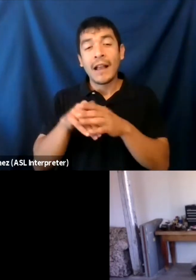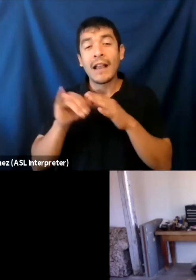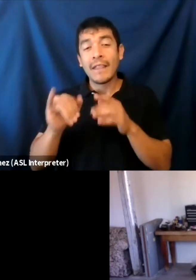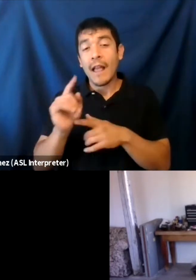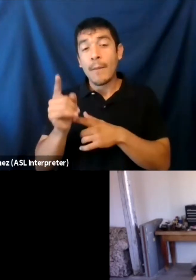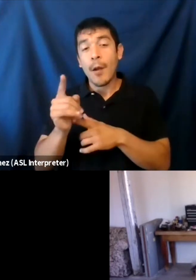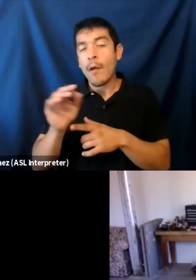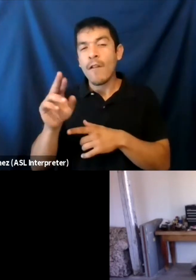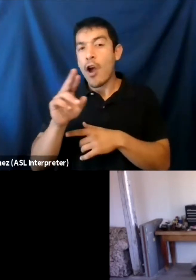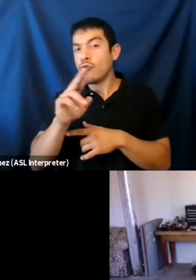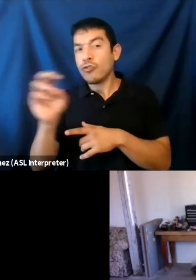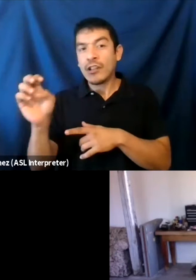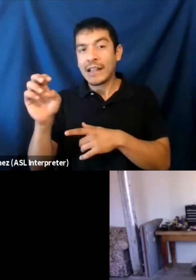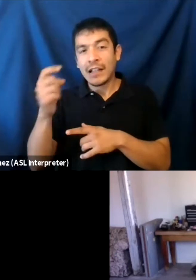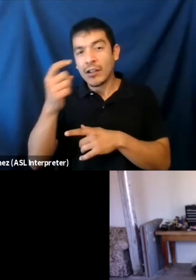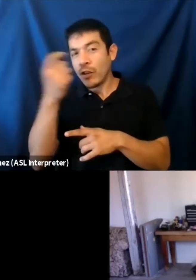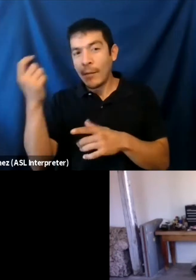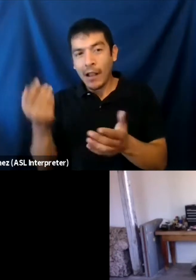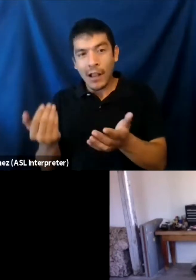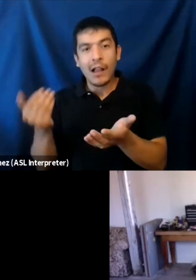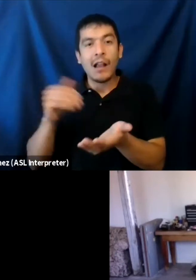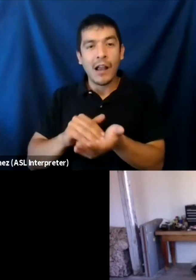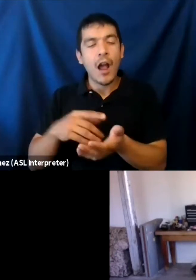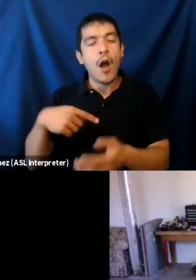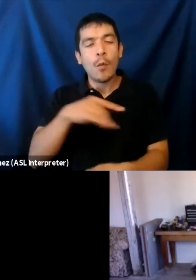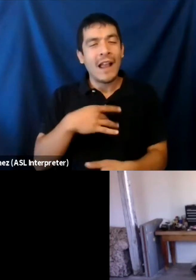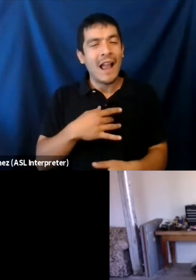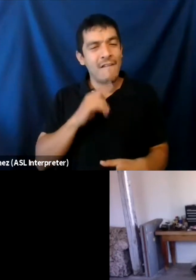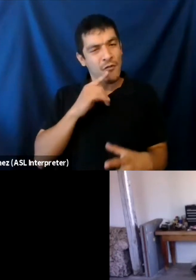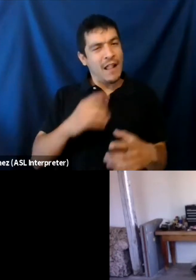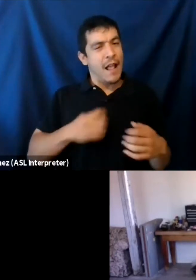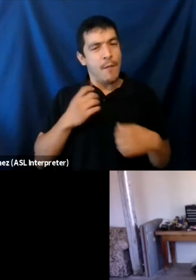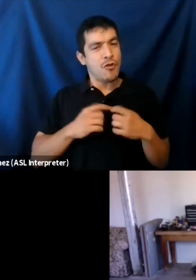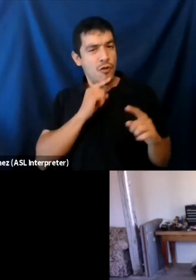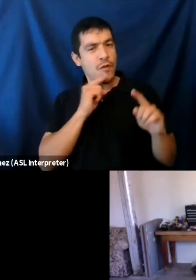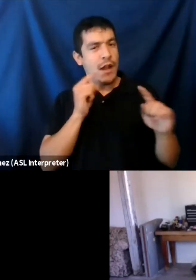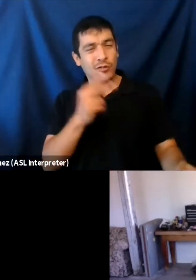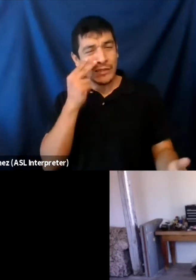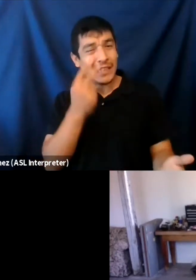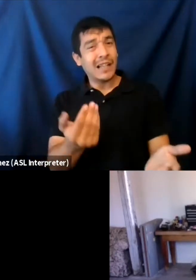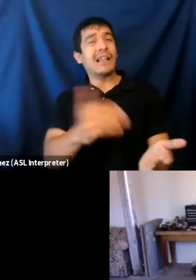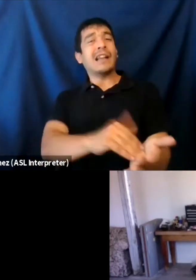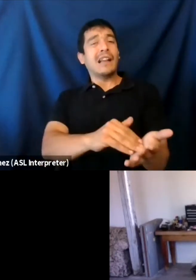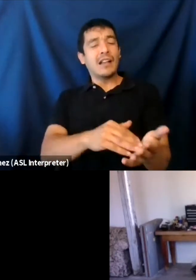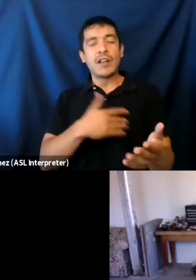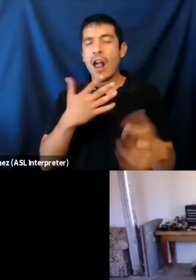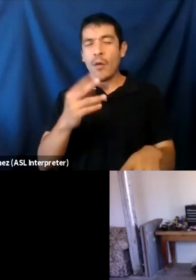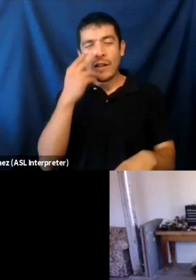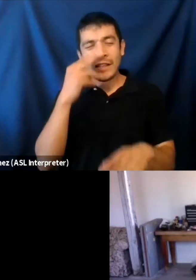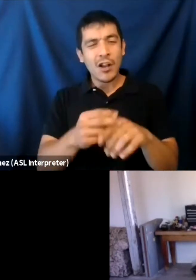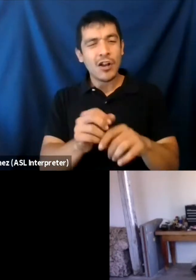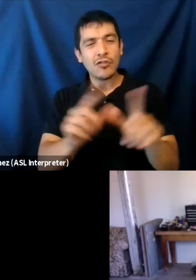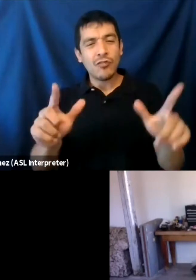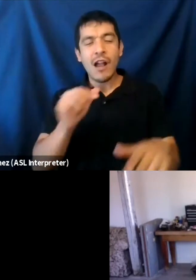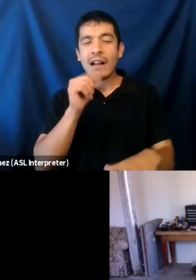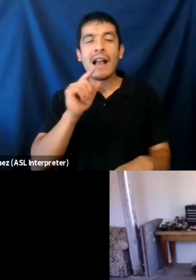I think that we have such a visceral emotional reaction that seeing it on screen, we aren't actually able to see the frame.